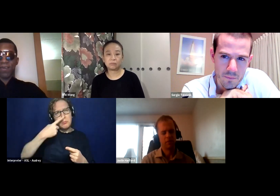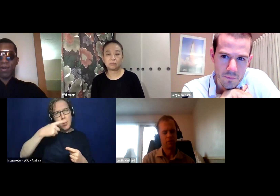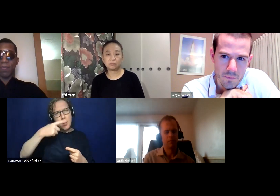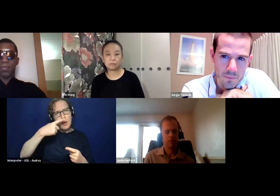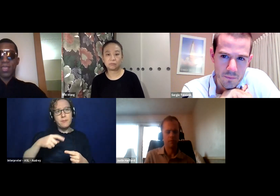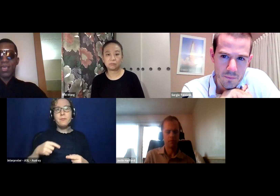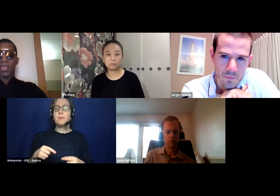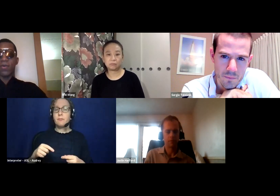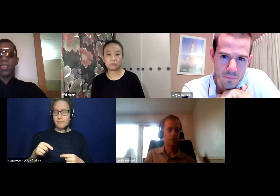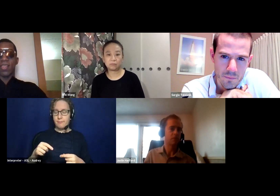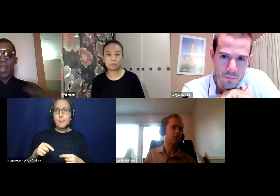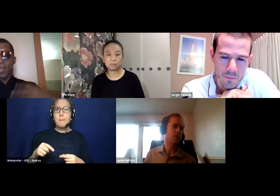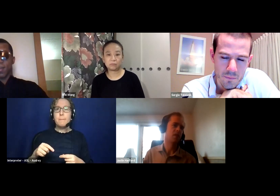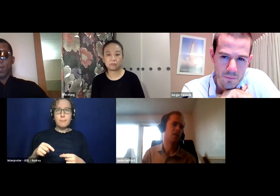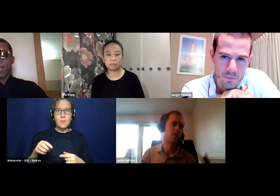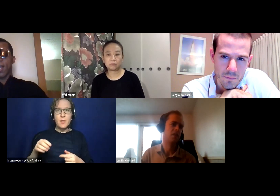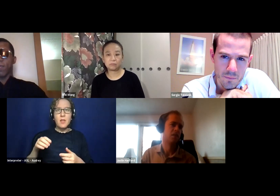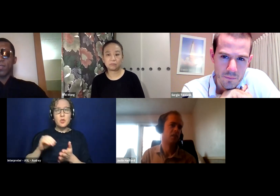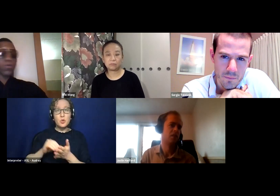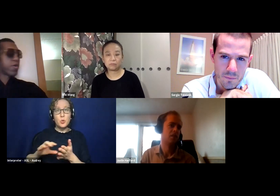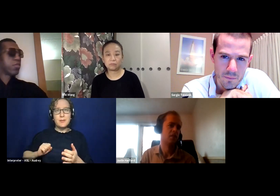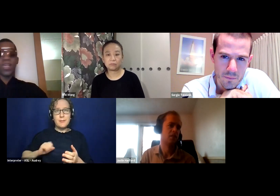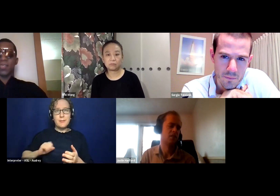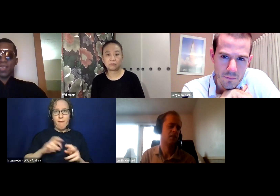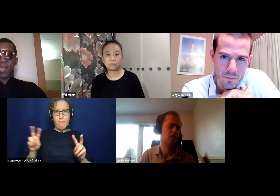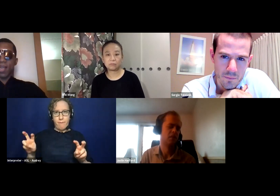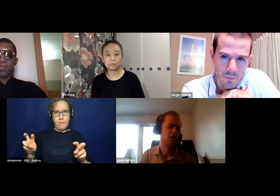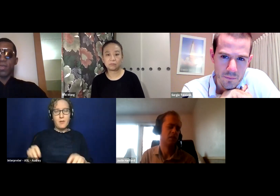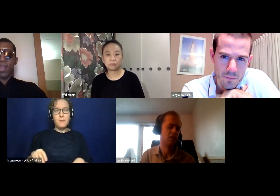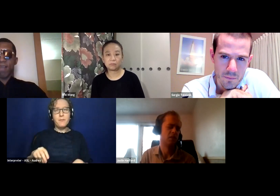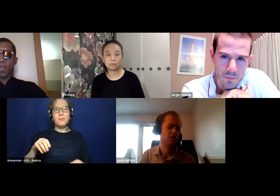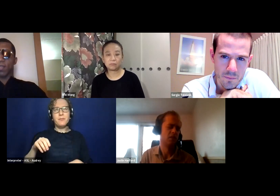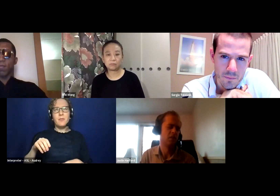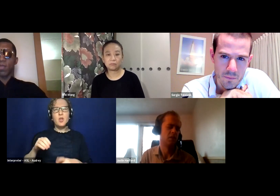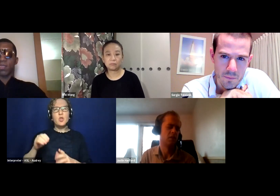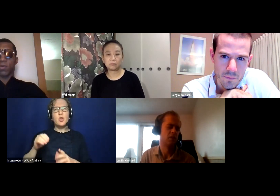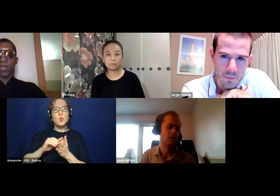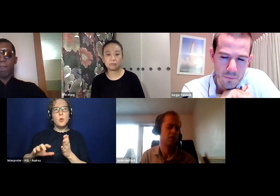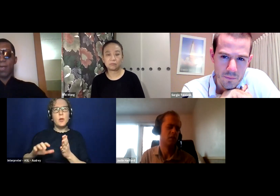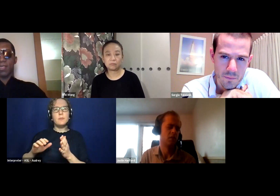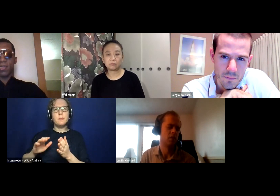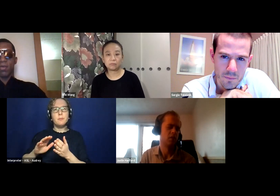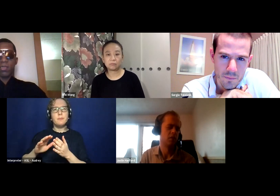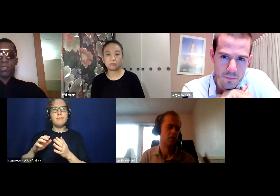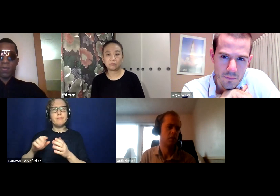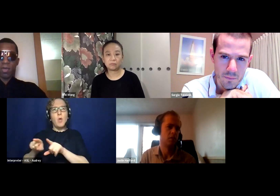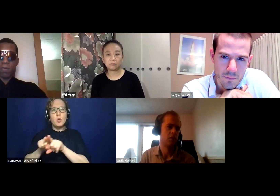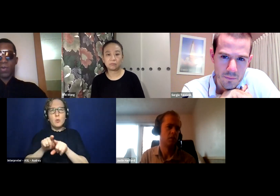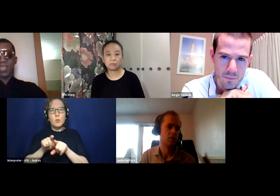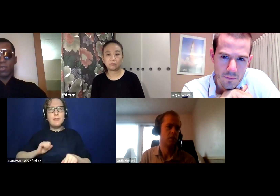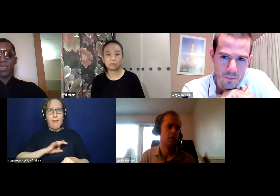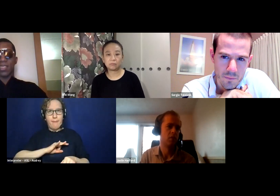then I was still trying to understand how to navigate the school campus so one of the student